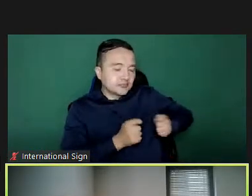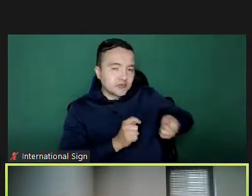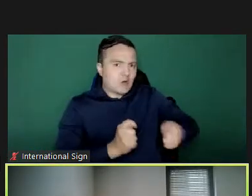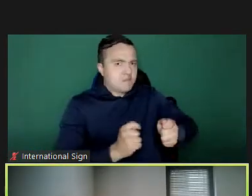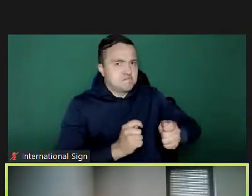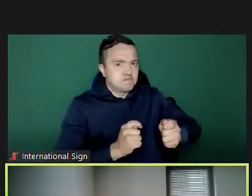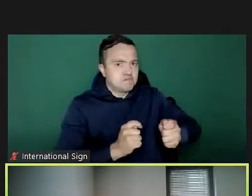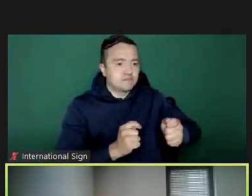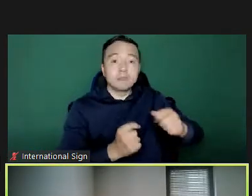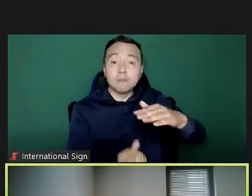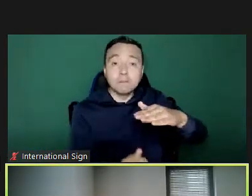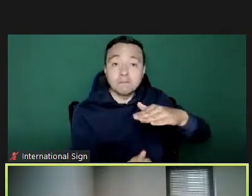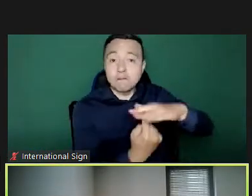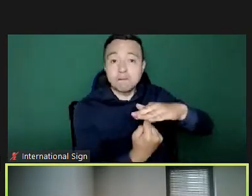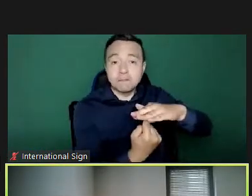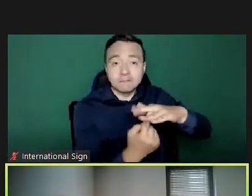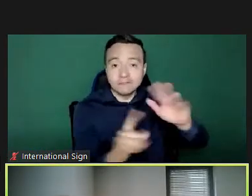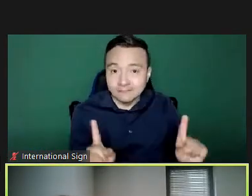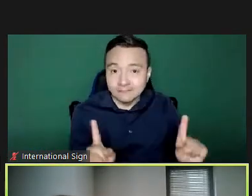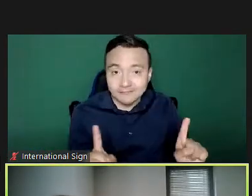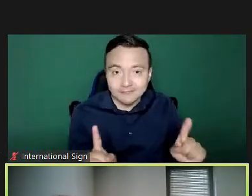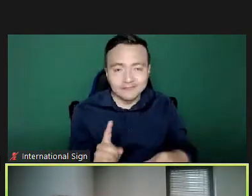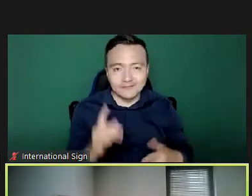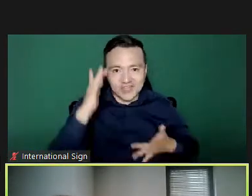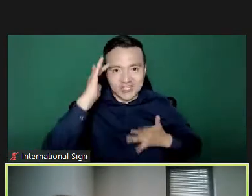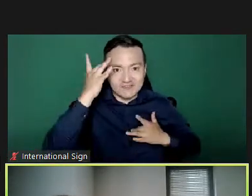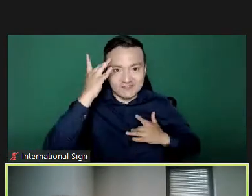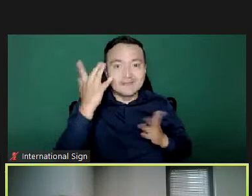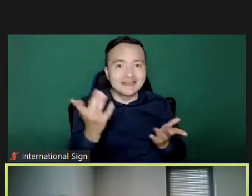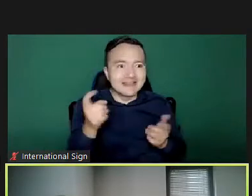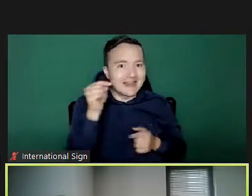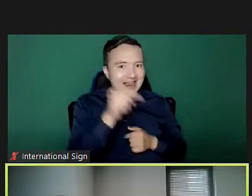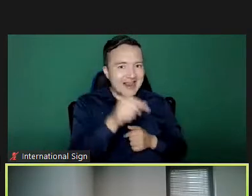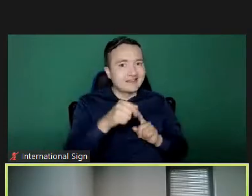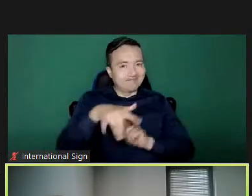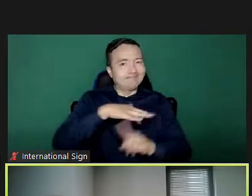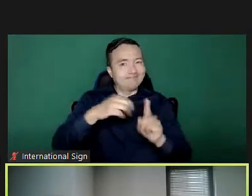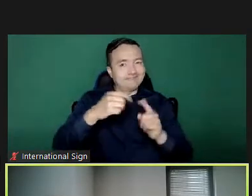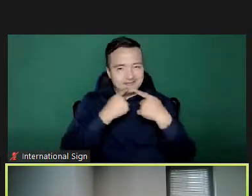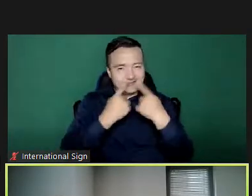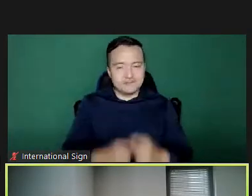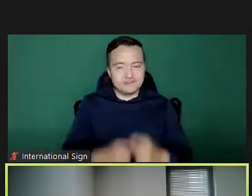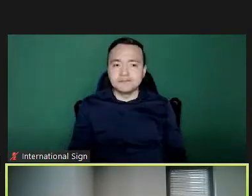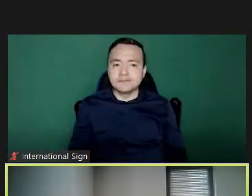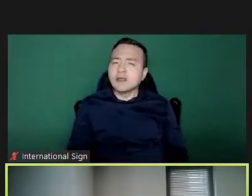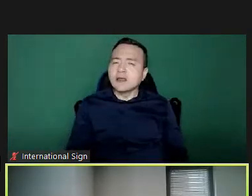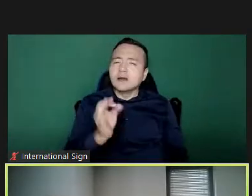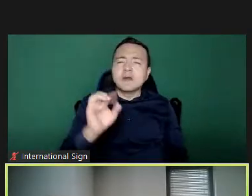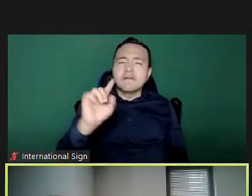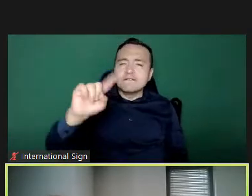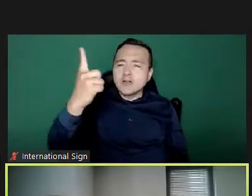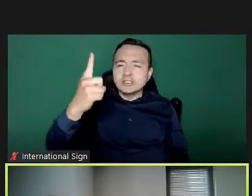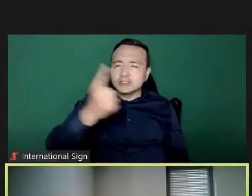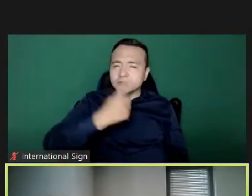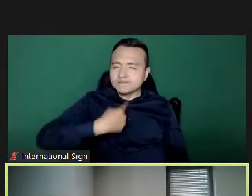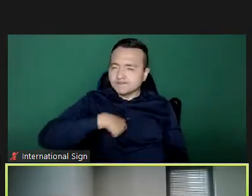First, I will discuss what we have learned from the pandemic, and then I had will try to characterize some lines of action